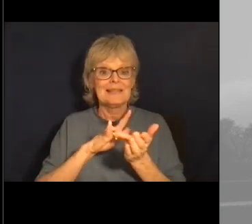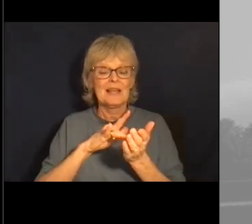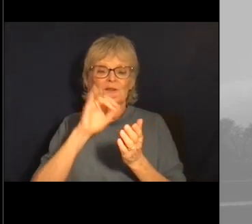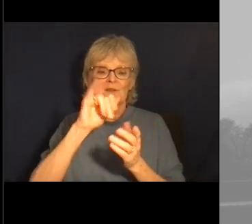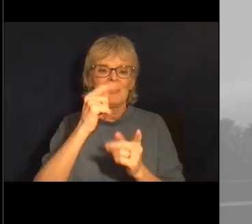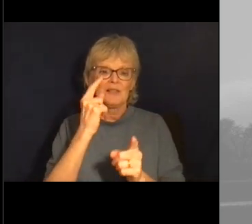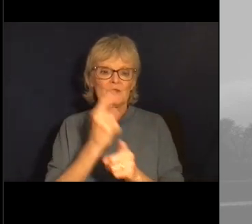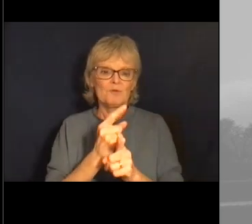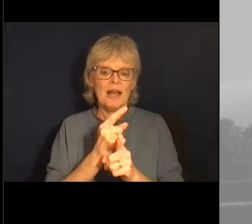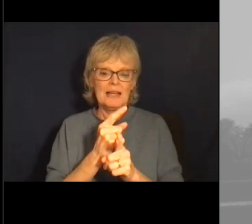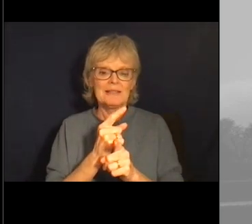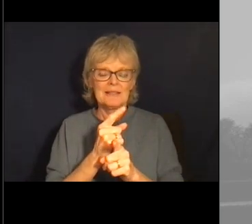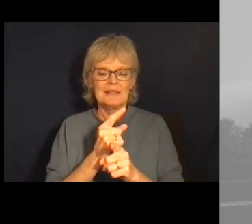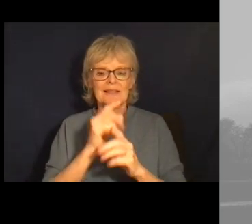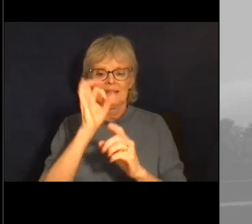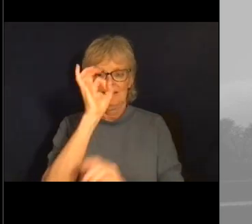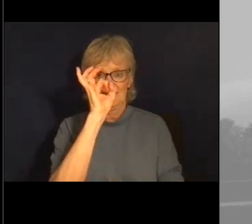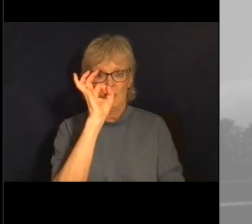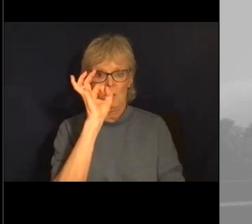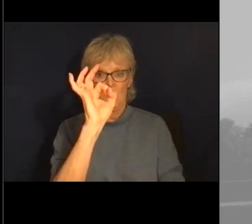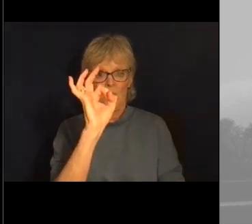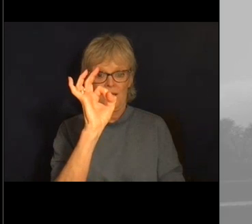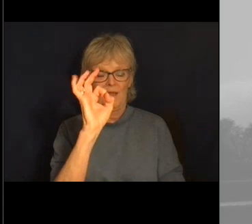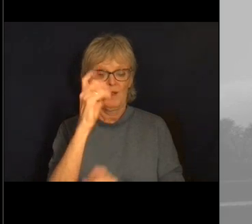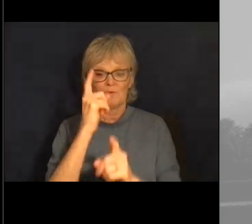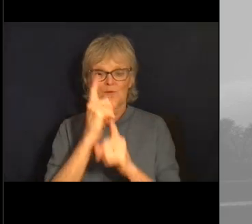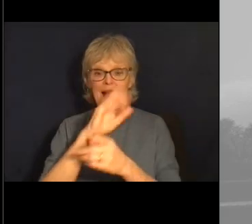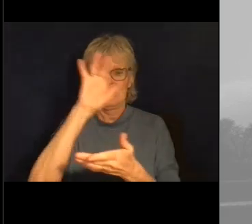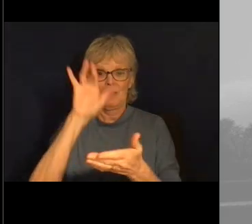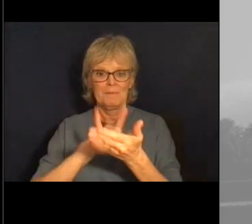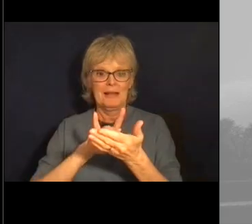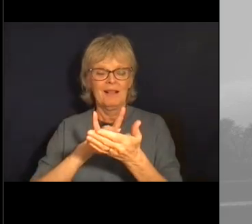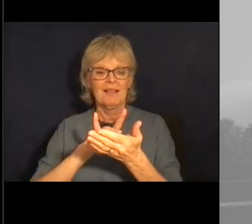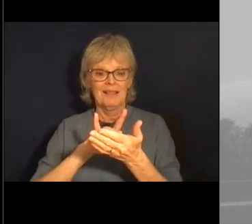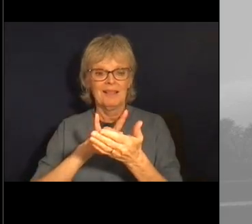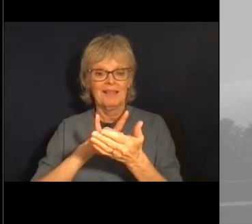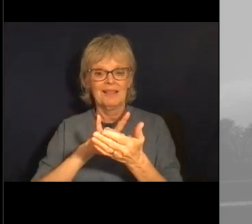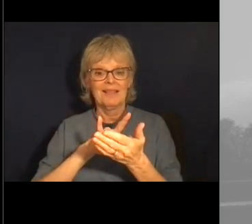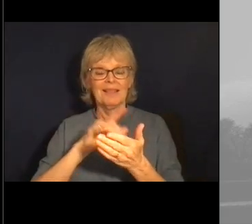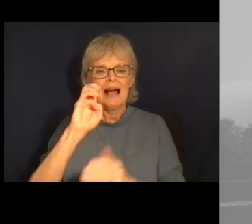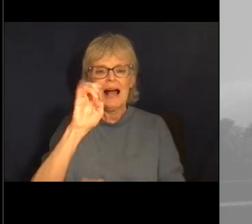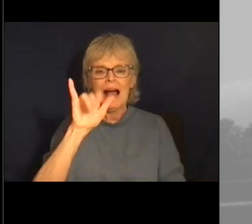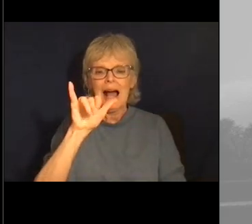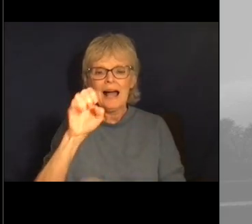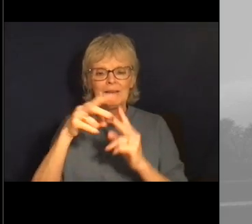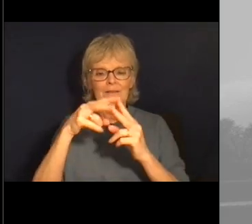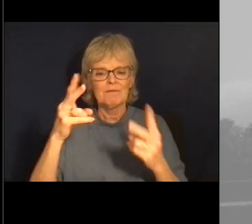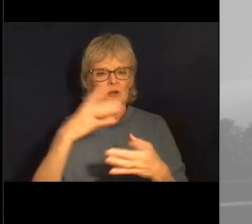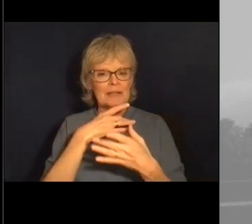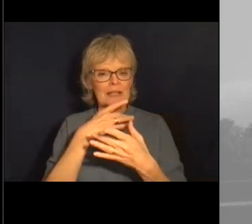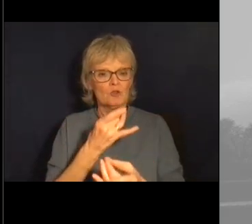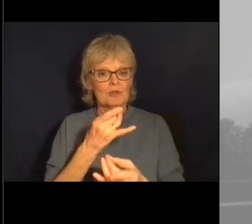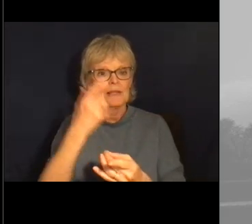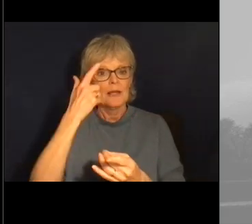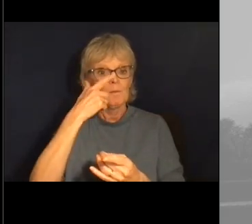It's that kind of clear donut hole looking thing right in the middle. And eyes are very interesting inside hurricanes because they're actually pretty calm.